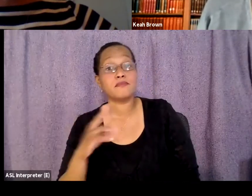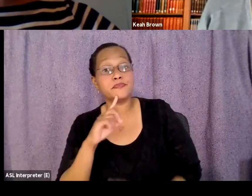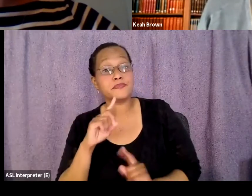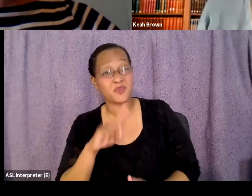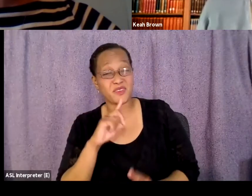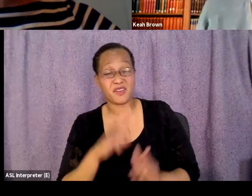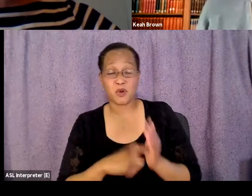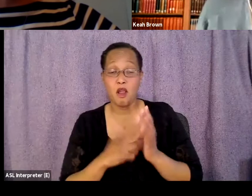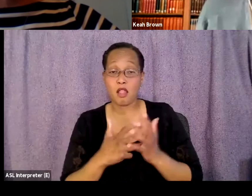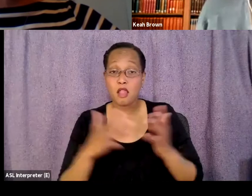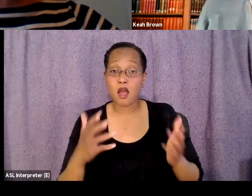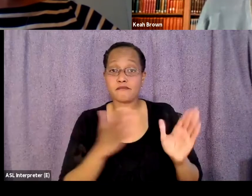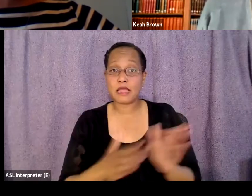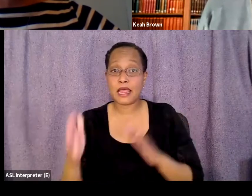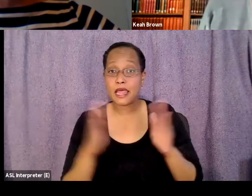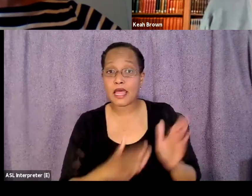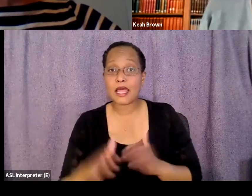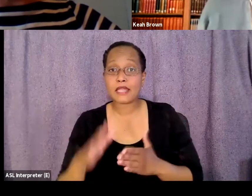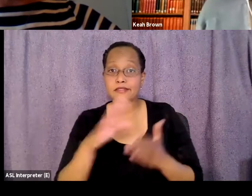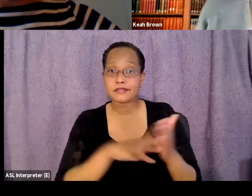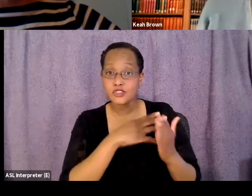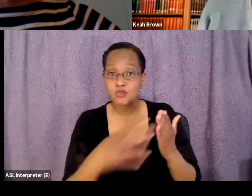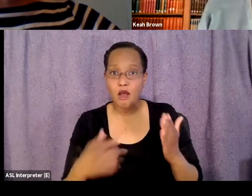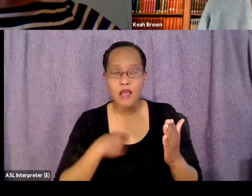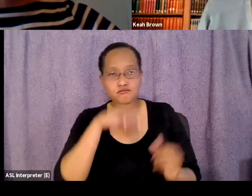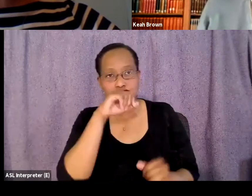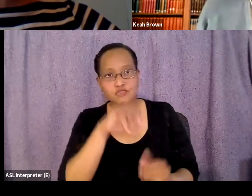one thing to know about me I love a schedule and I love an itinerary.